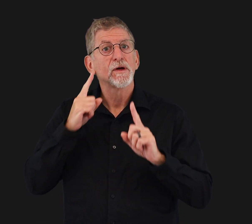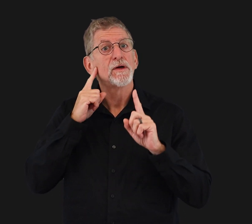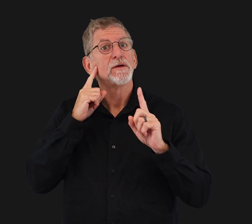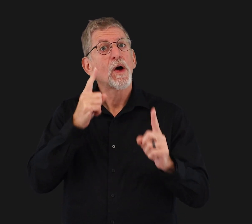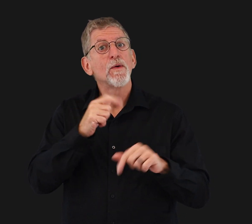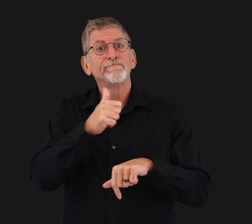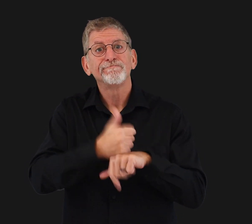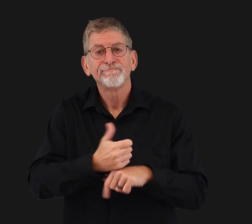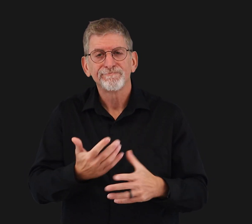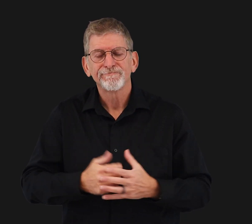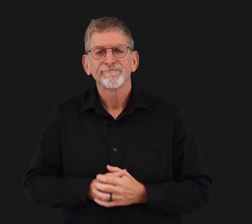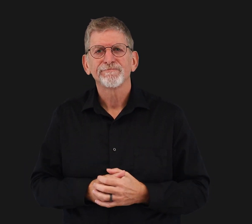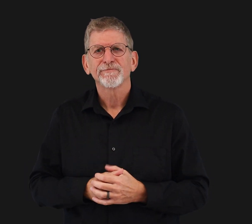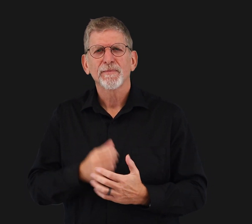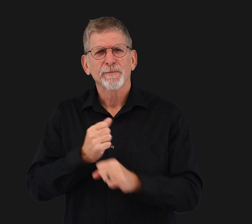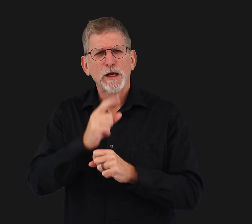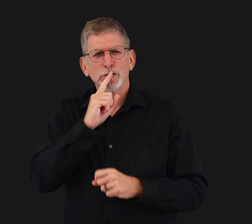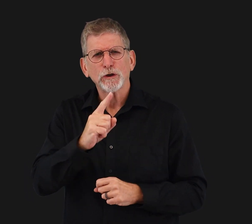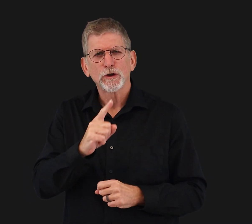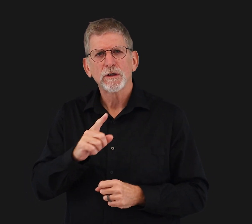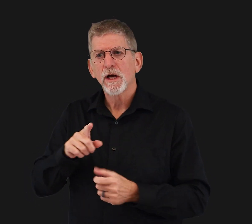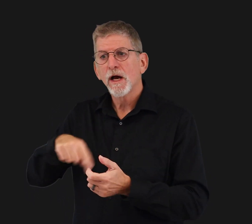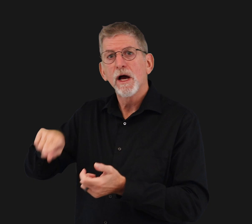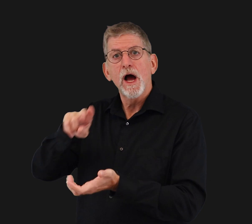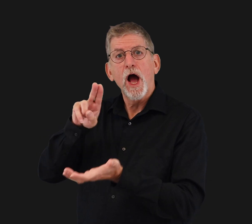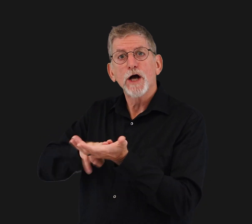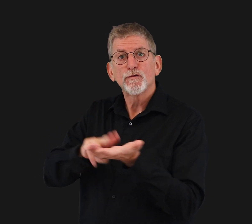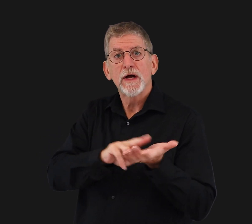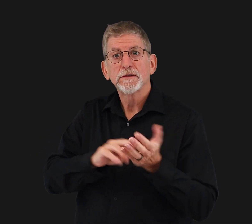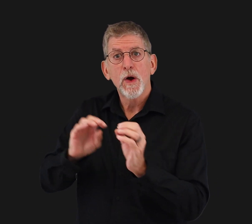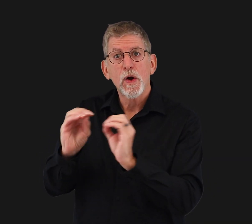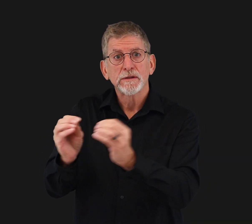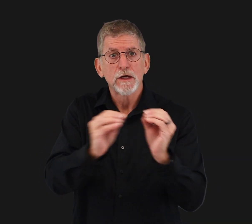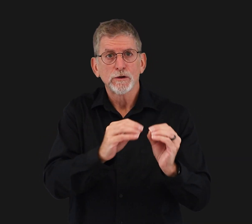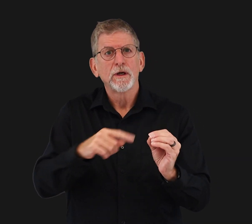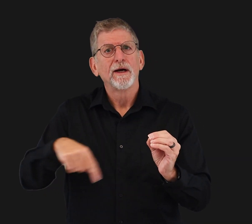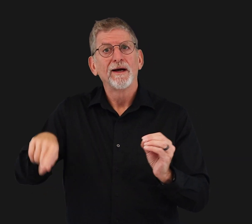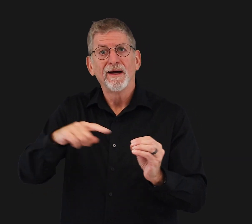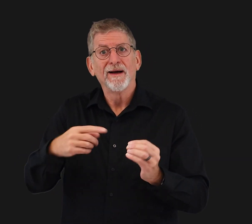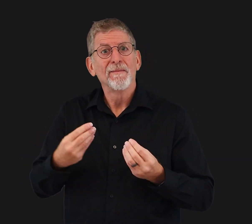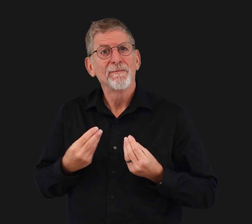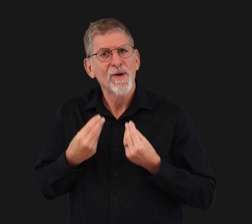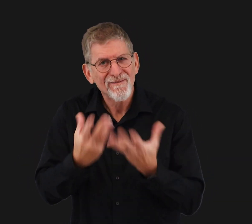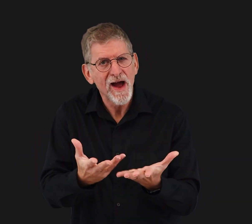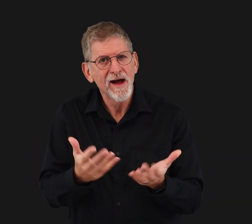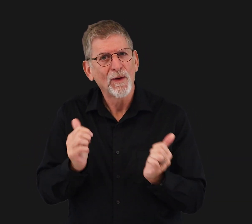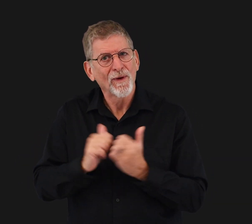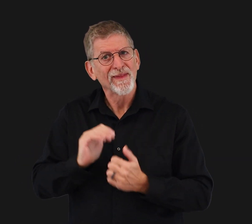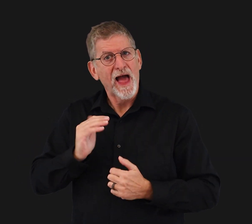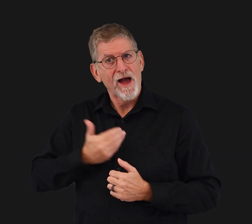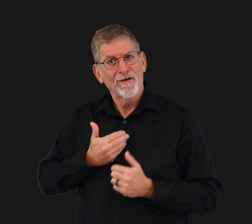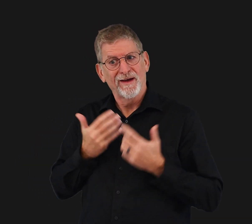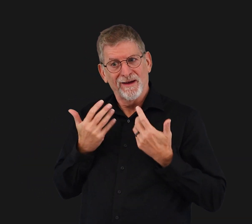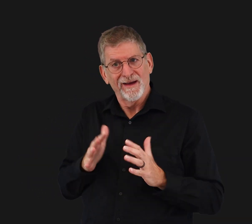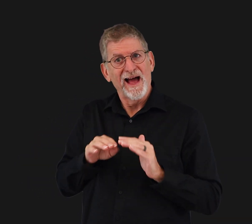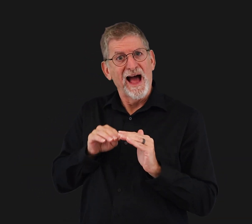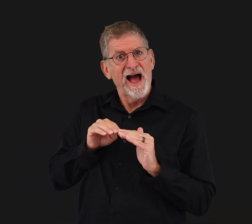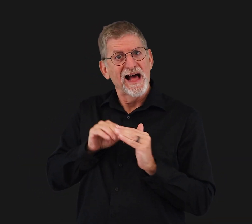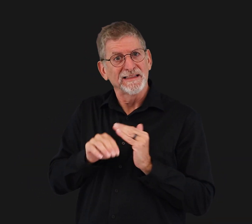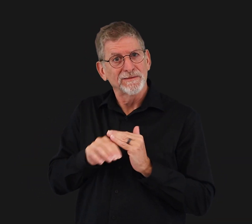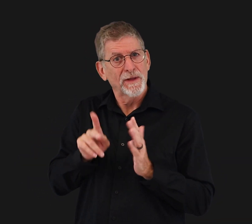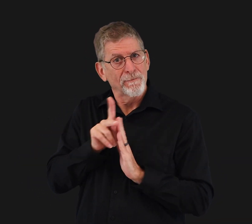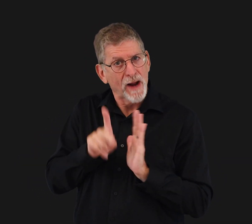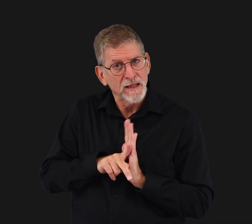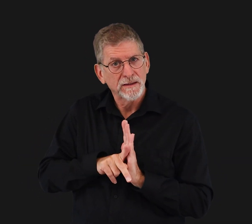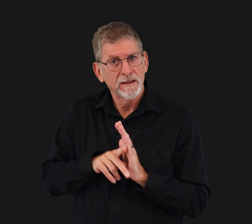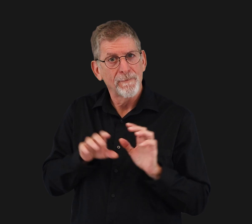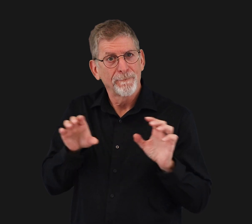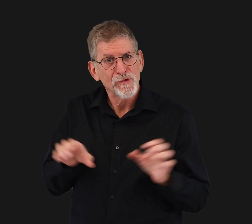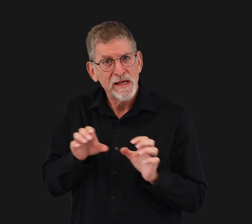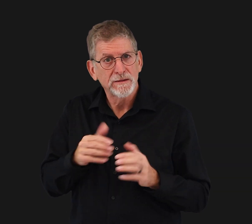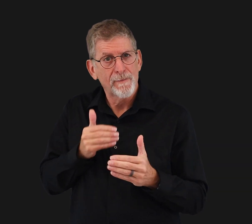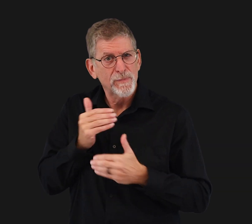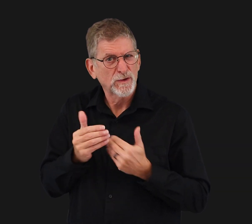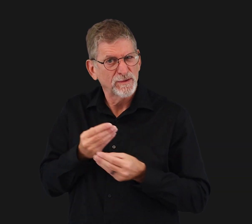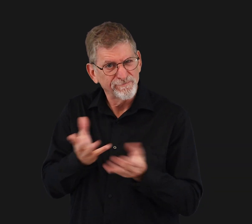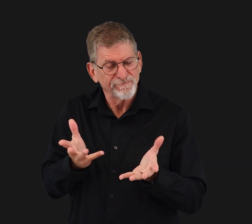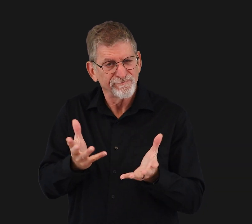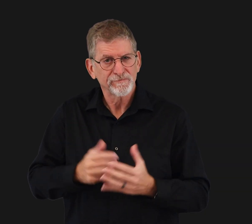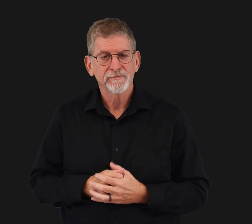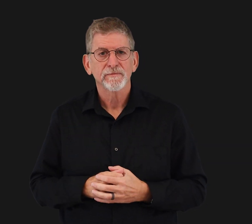Goal we set: Ensuring that contracted organizations are provided with our accessibility policies, practices and processes.